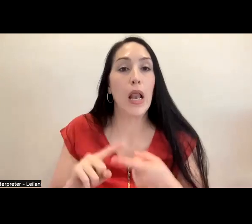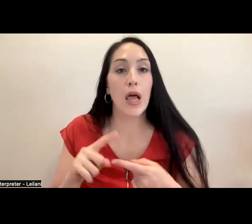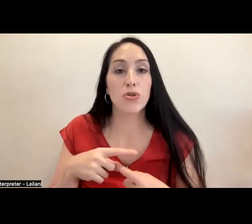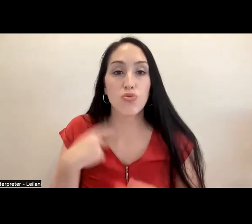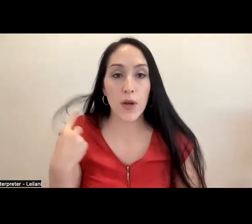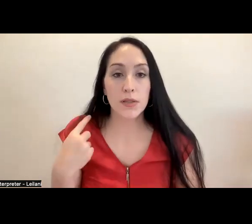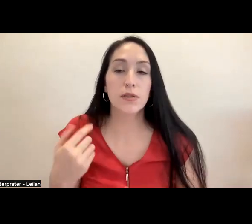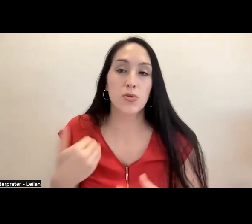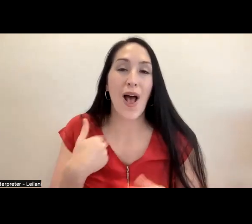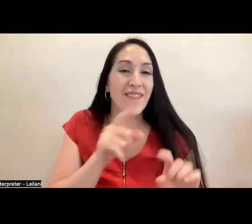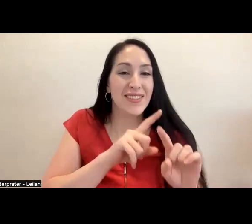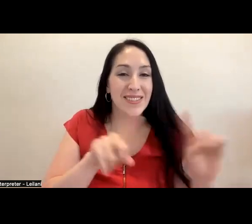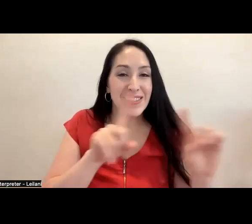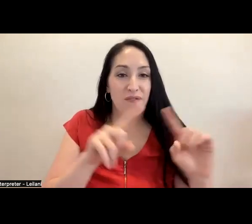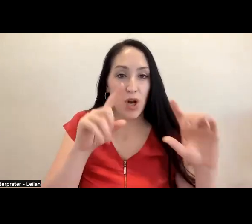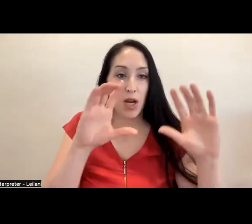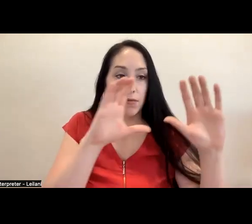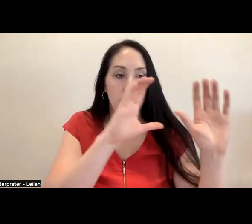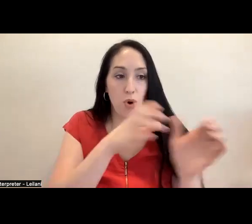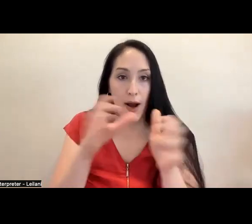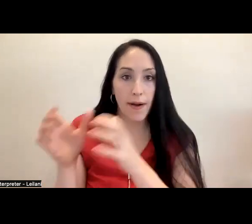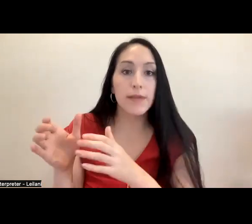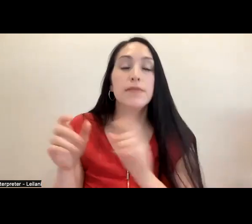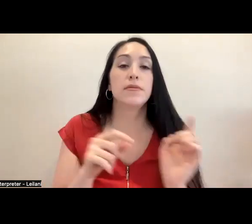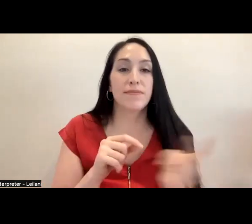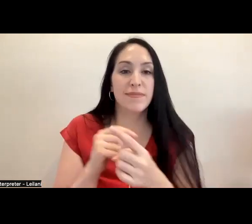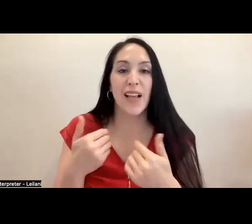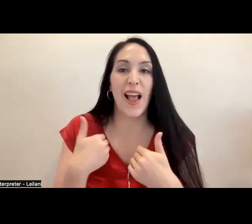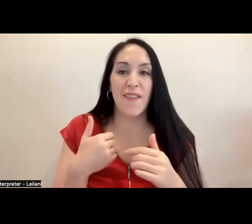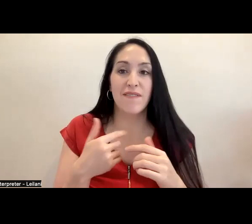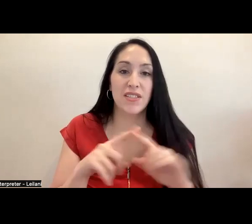modern growth or pre-design. 12:00:28 And then our actual individual investment